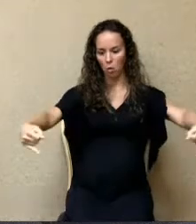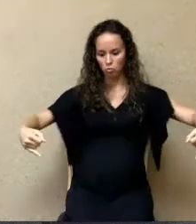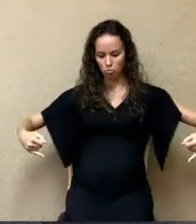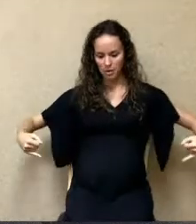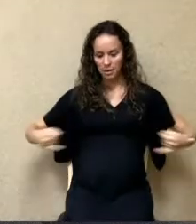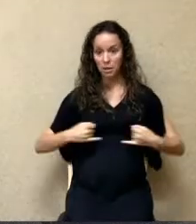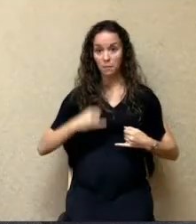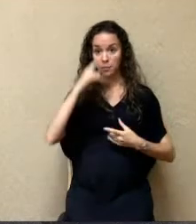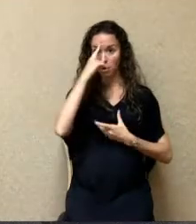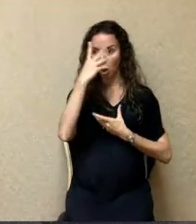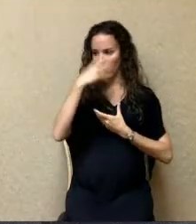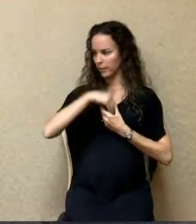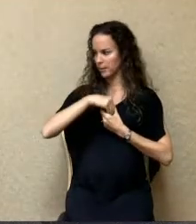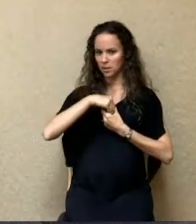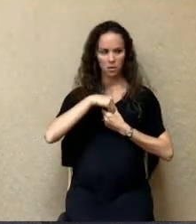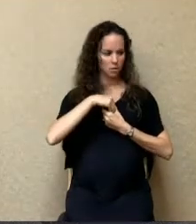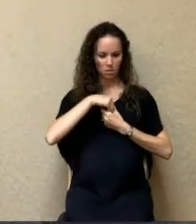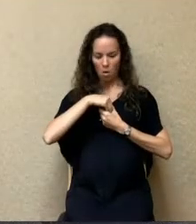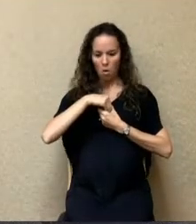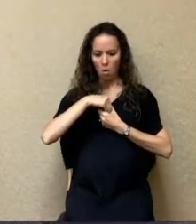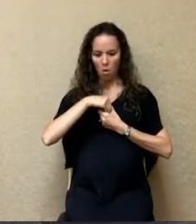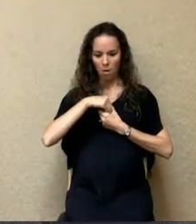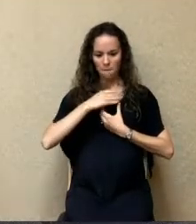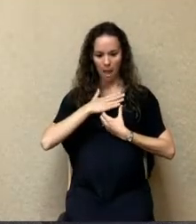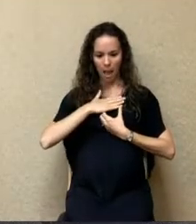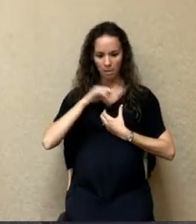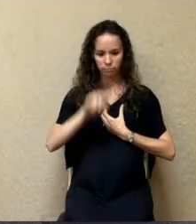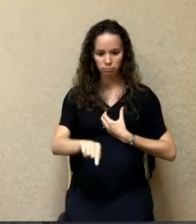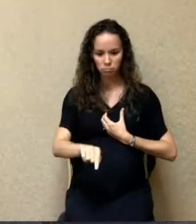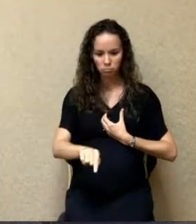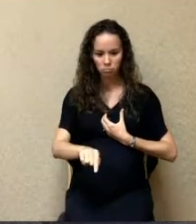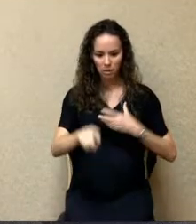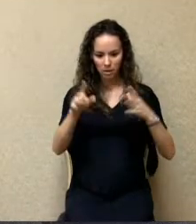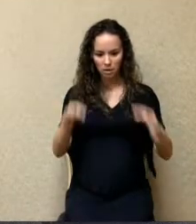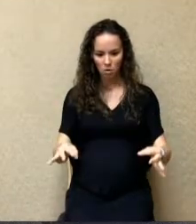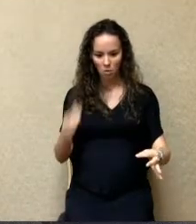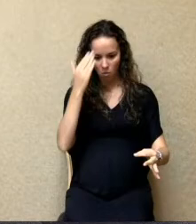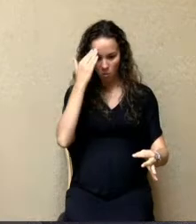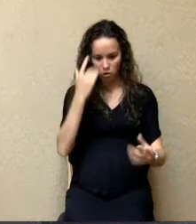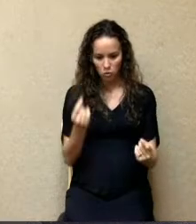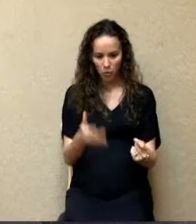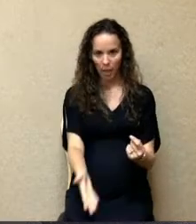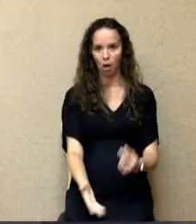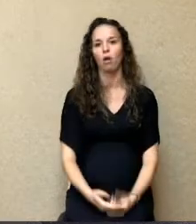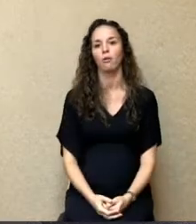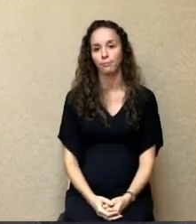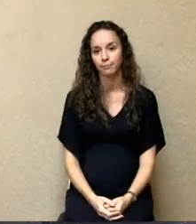really helps them to segment an area and determine what it is that might be taking place there.